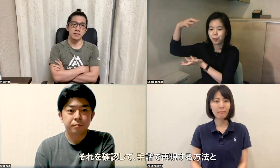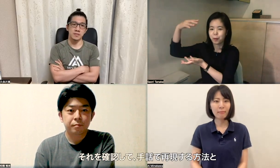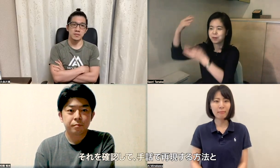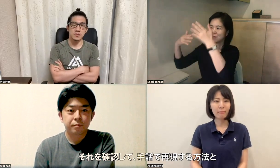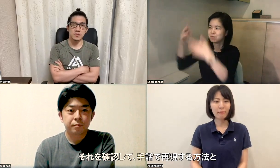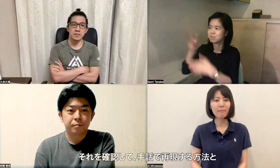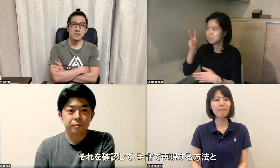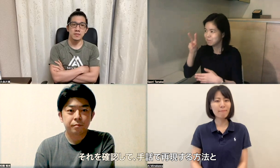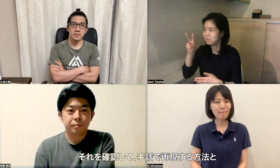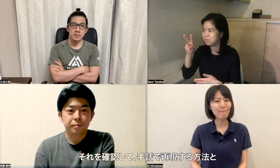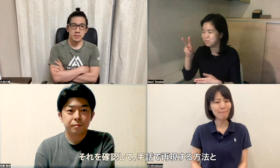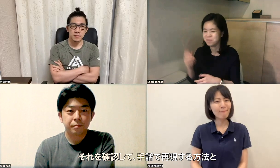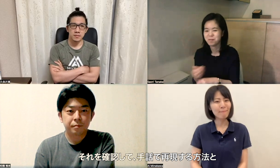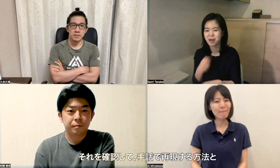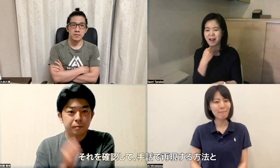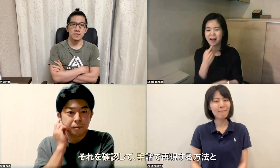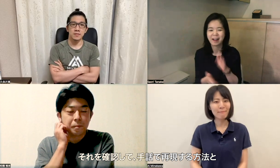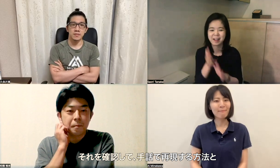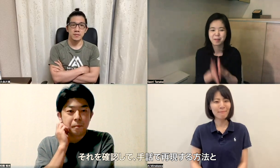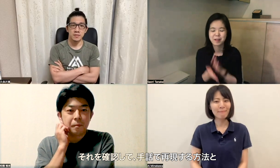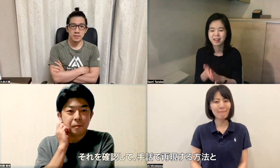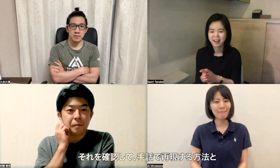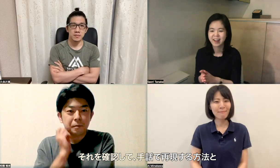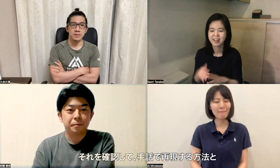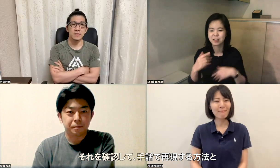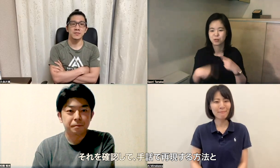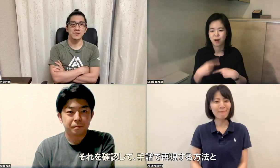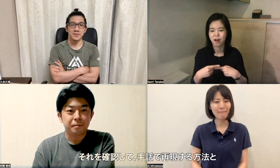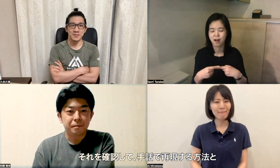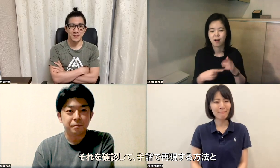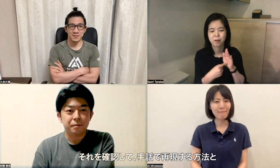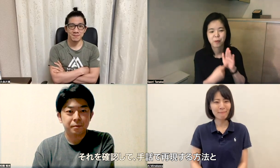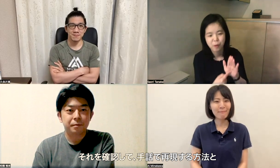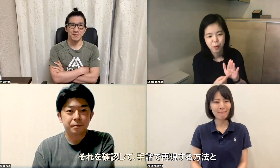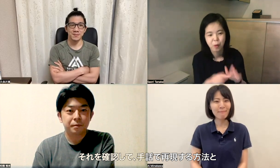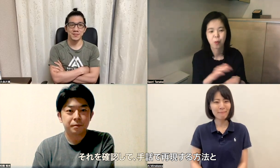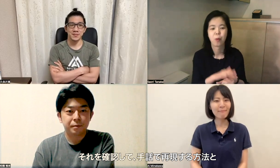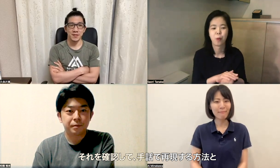checking the memory and reproducing it in JSL,